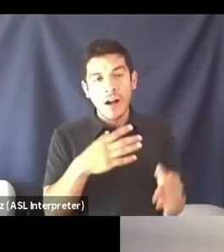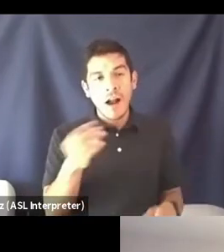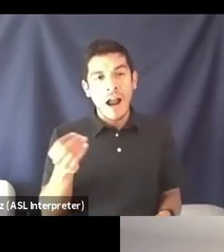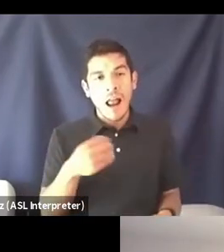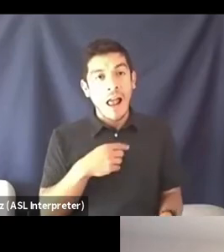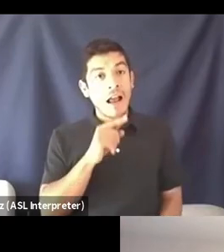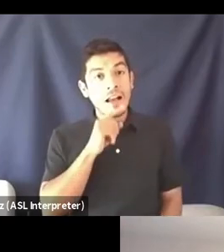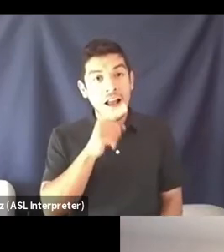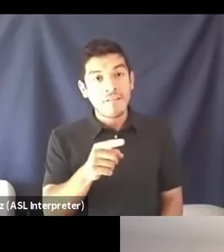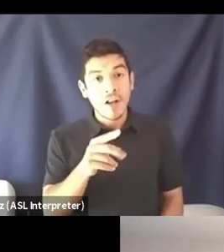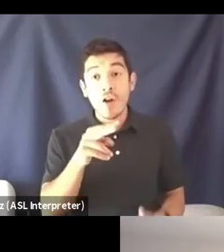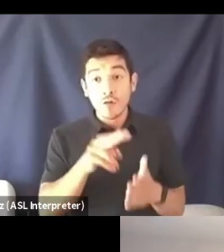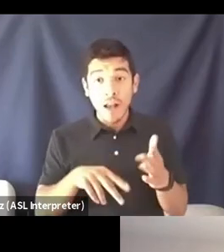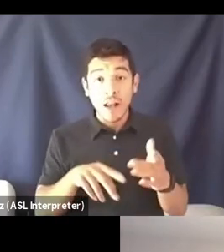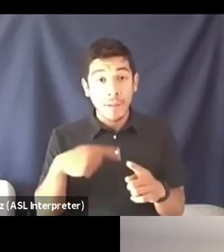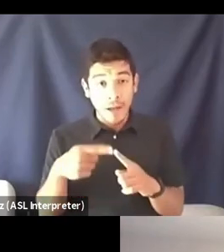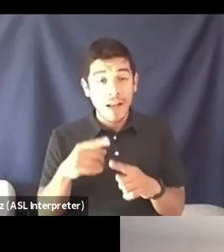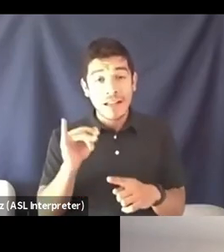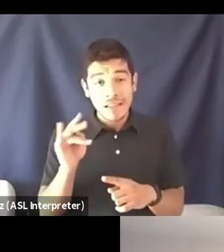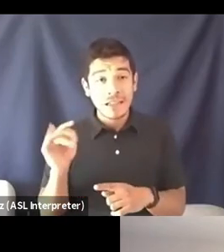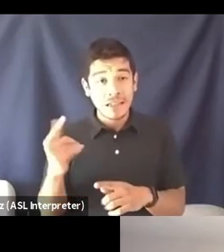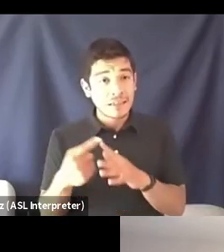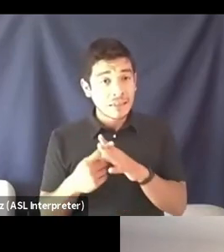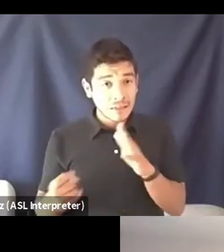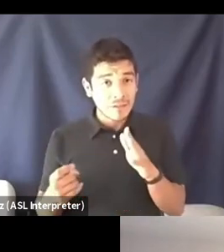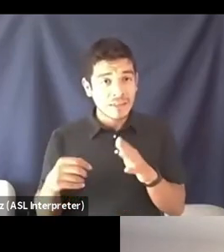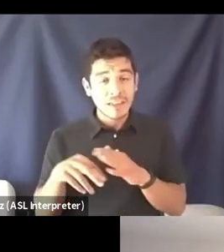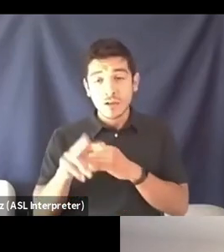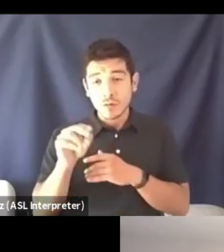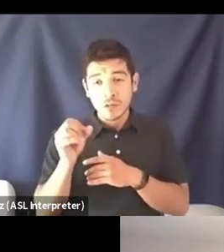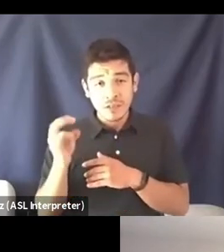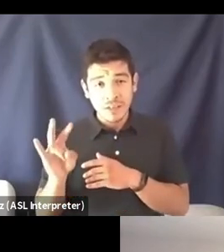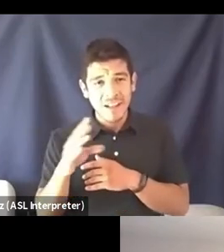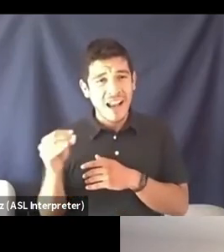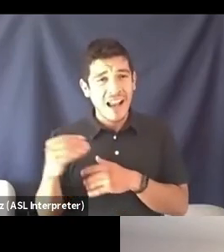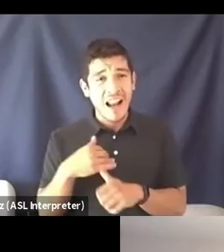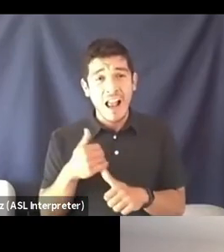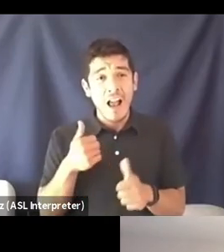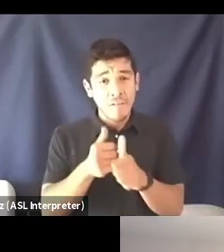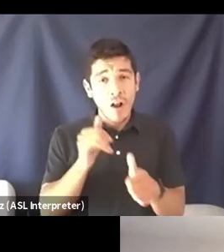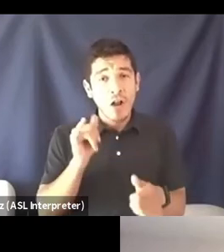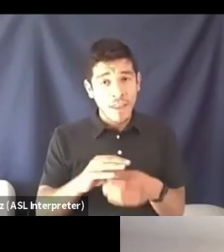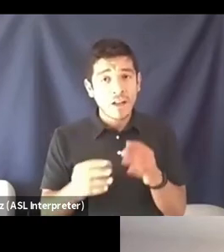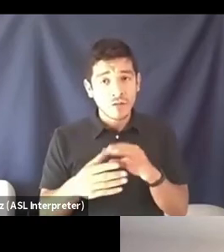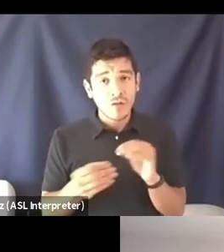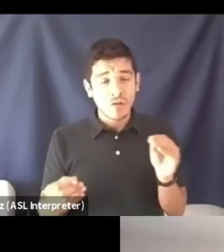about Yingying's disappearance in 2017 and I followed that news story. I think just in general